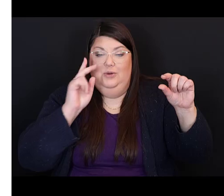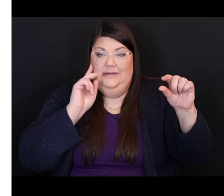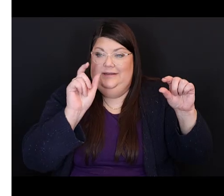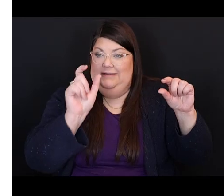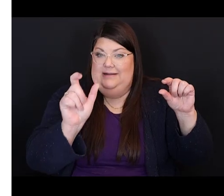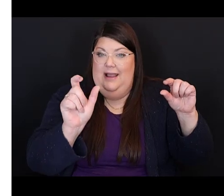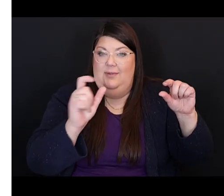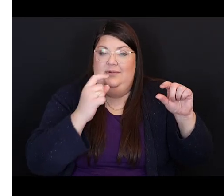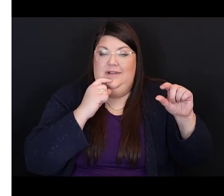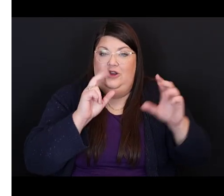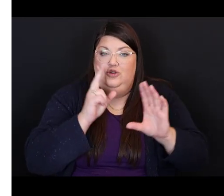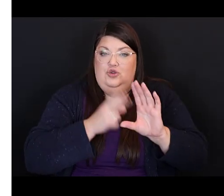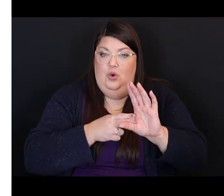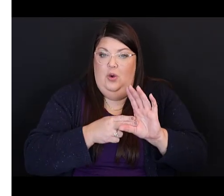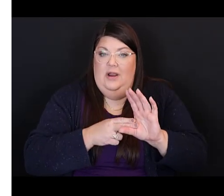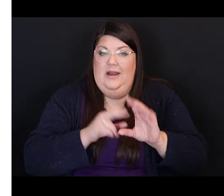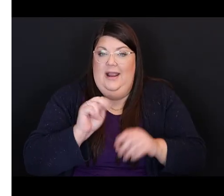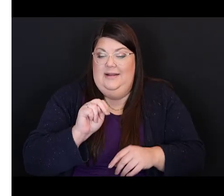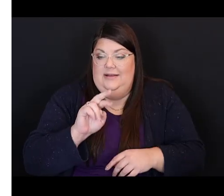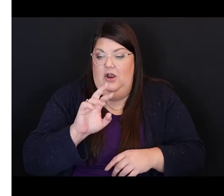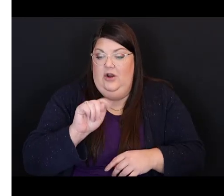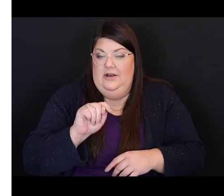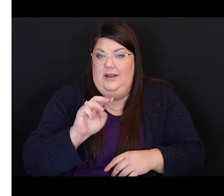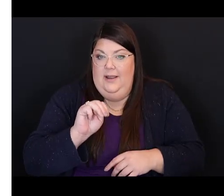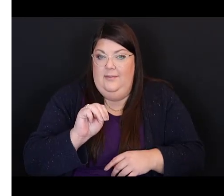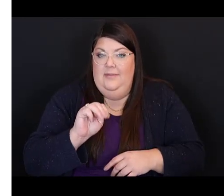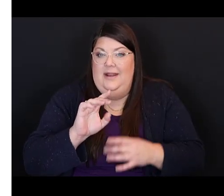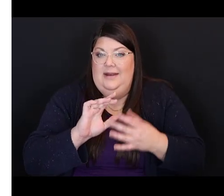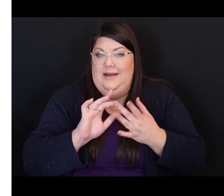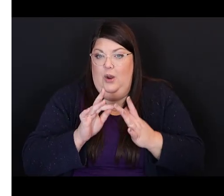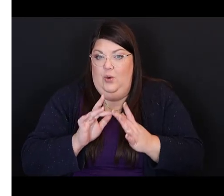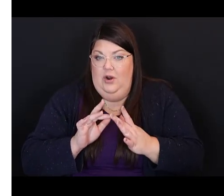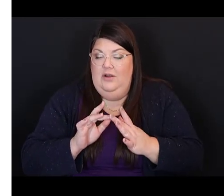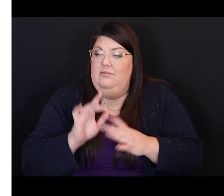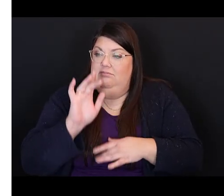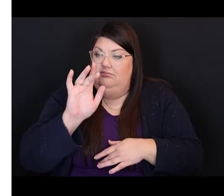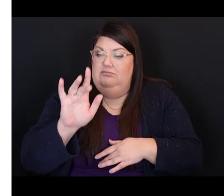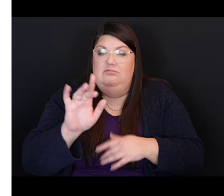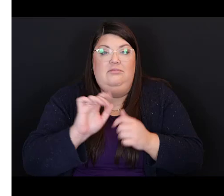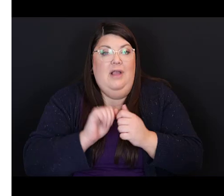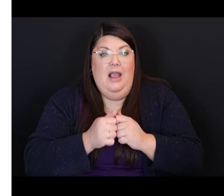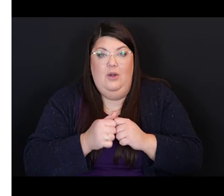“Join the NCRTM Network”. And this leads you to how to connect with NCRTM. You can